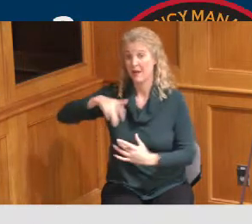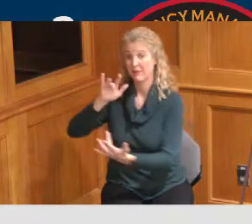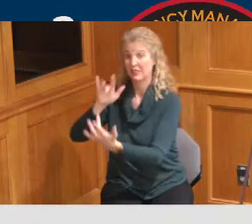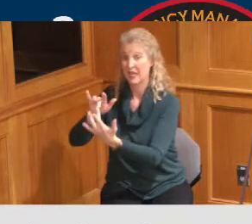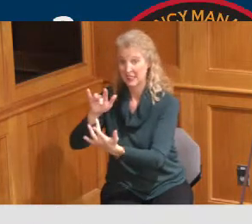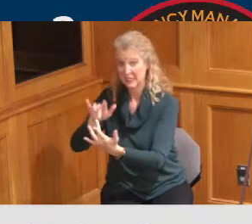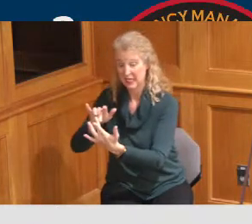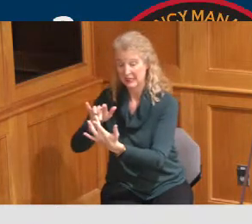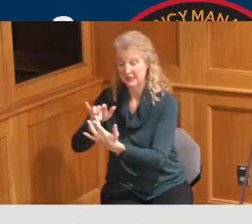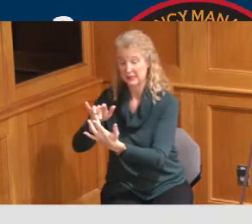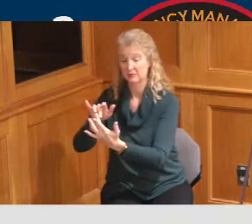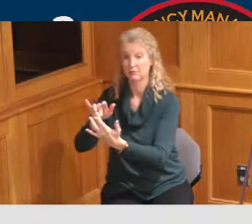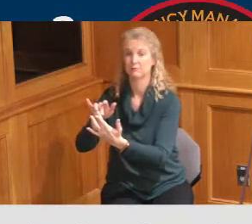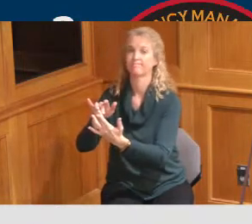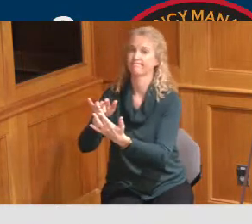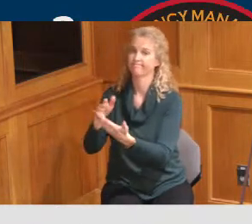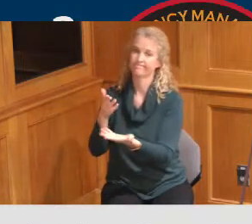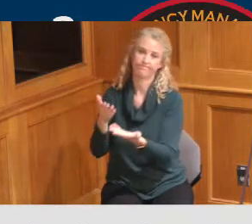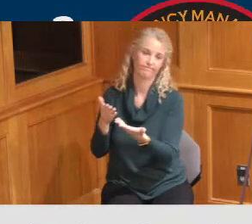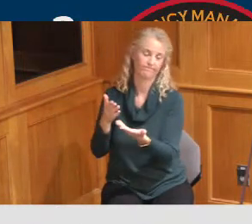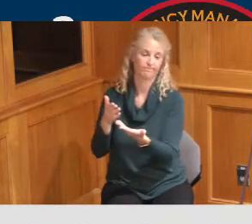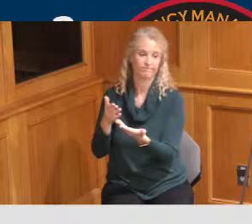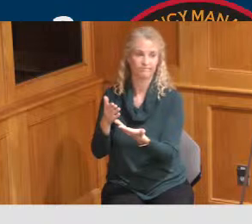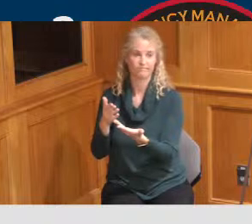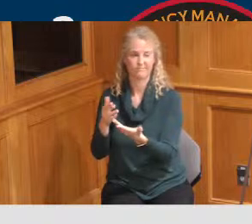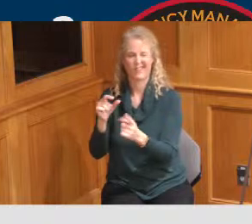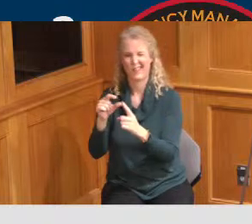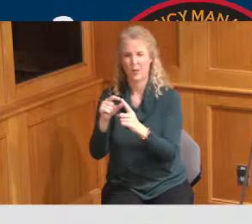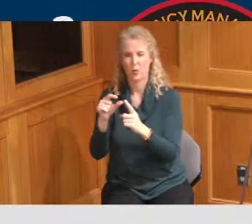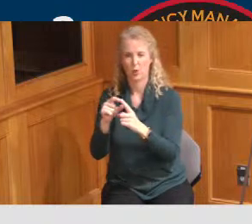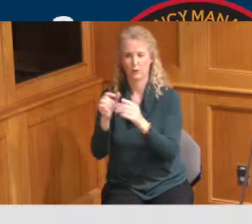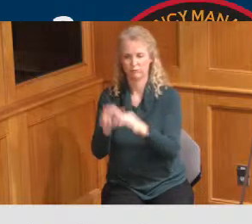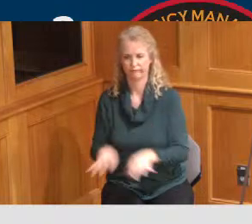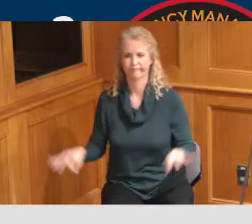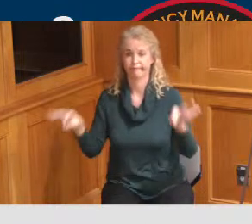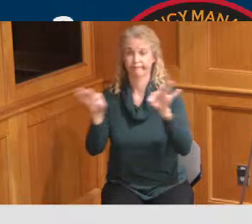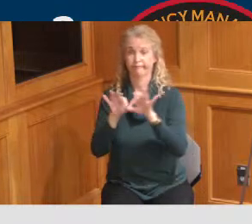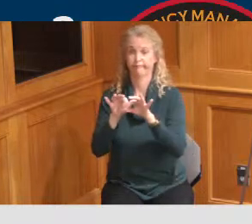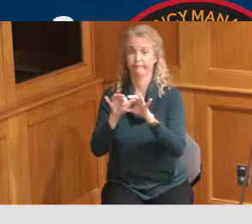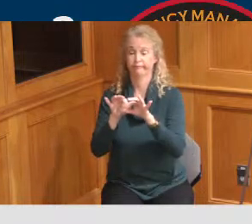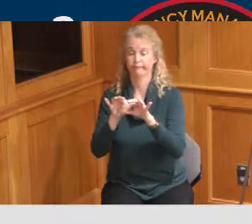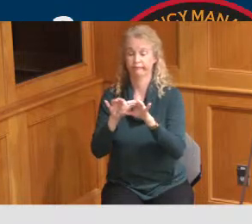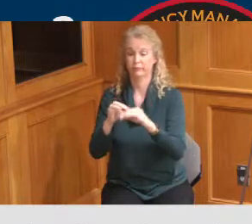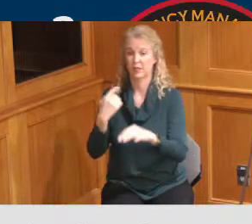infrastructure which is a much-used term these days that at the county level we have contacts